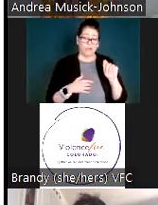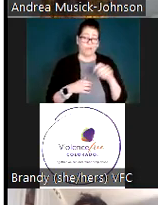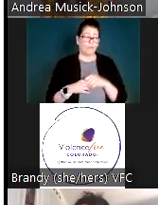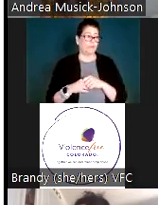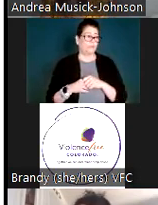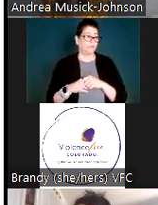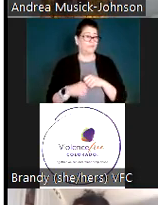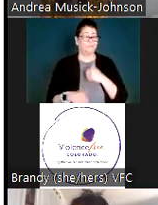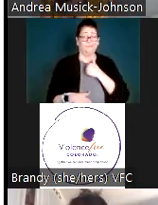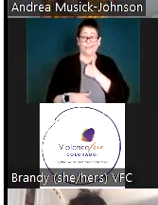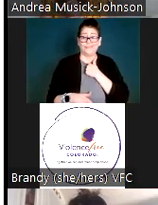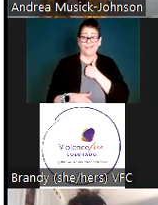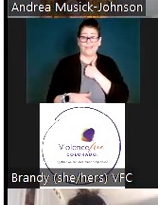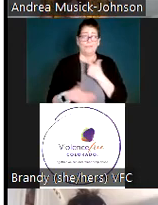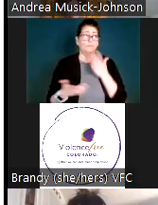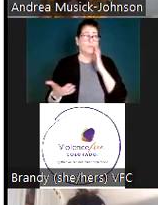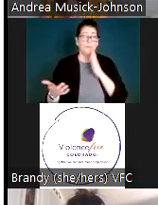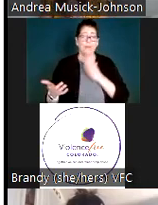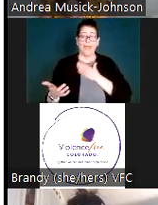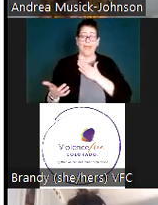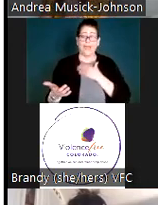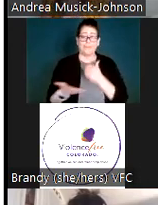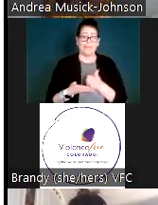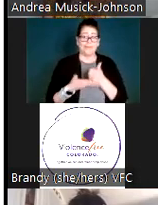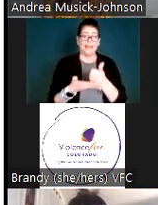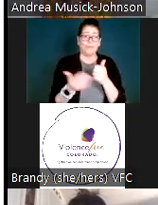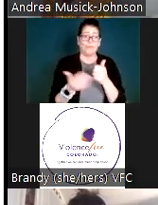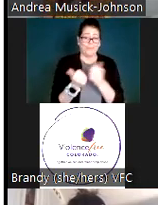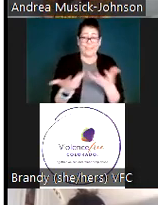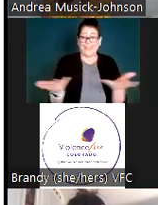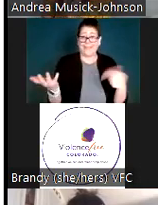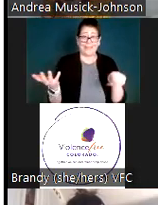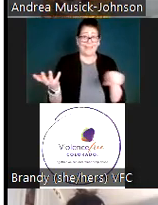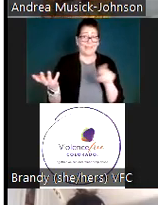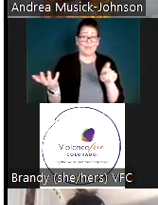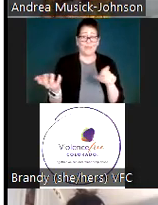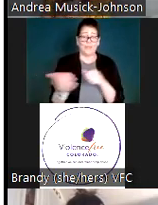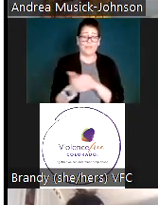We will be glad to help you with anything that you might need. So do you, is there any question before we end this?